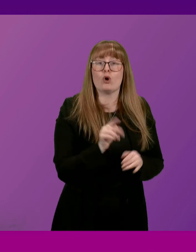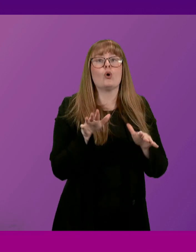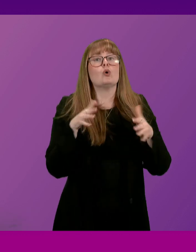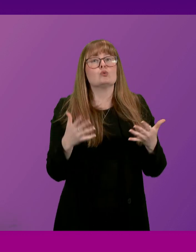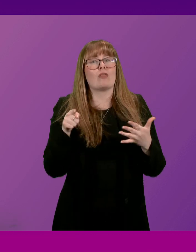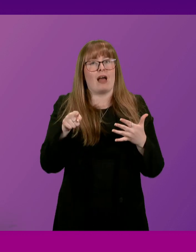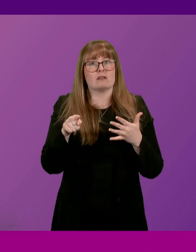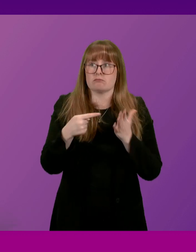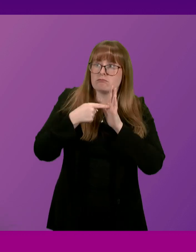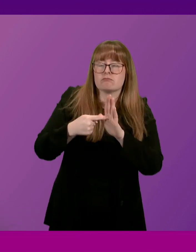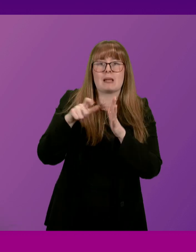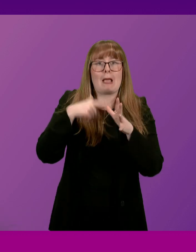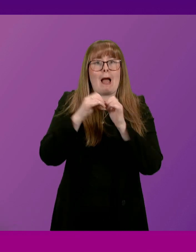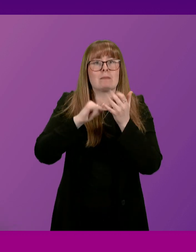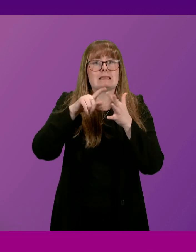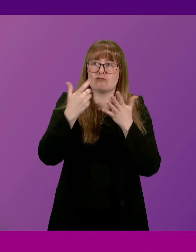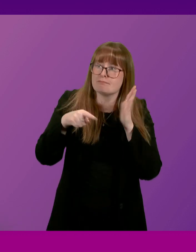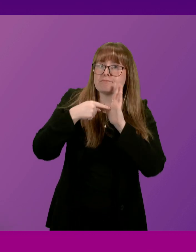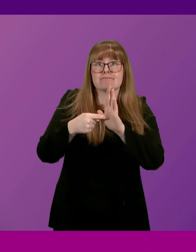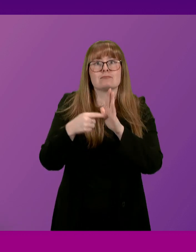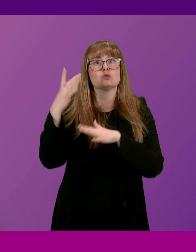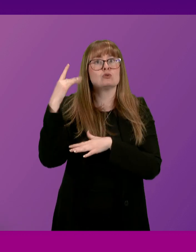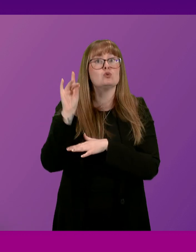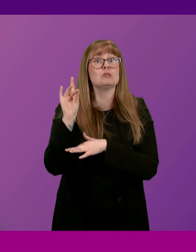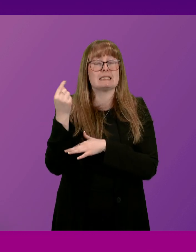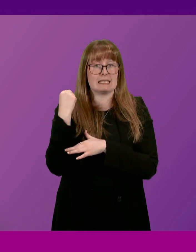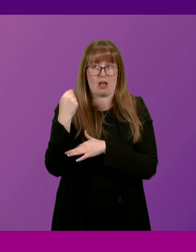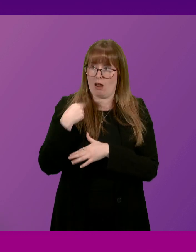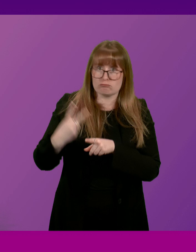Secretary for Net Zero and Energy gave to Parliament on Tuesday, and I reiterate it today.